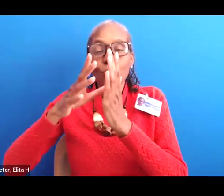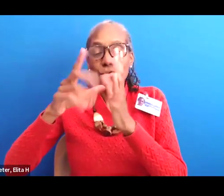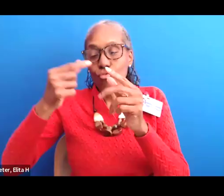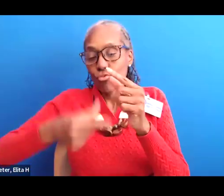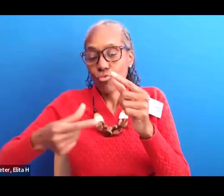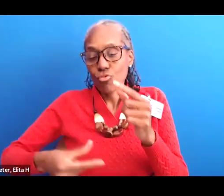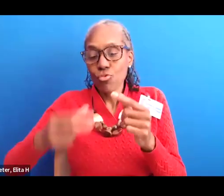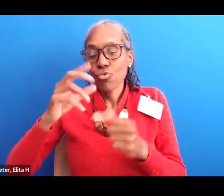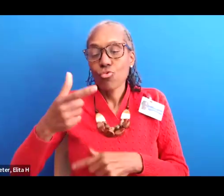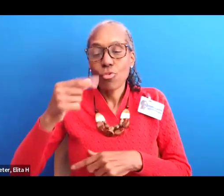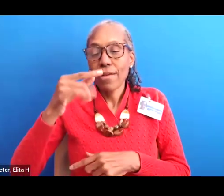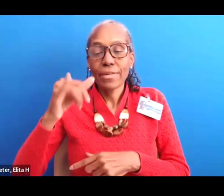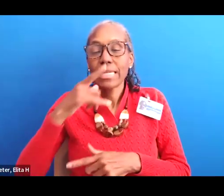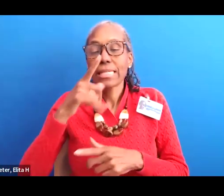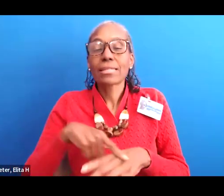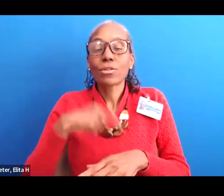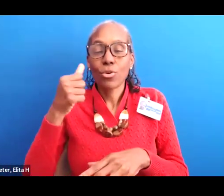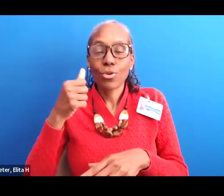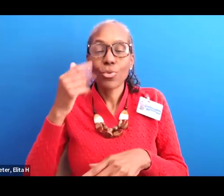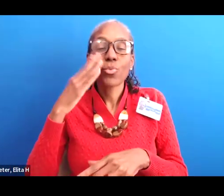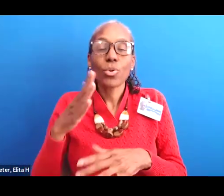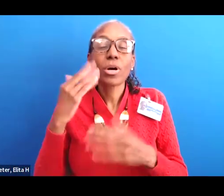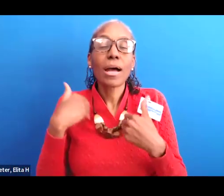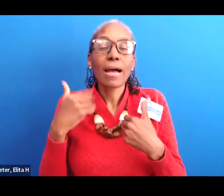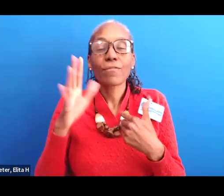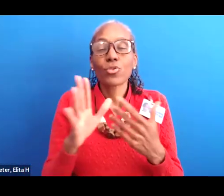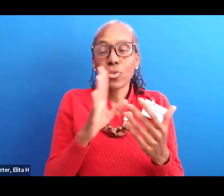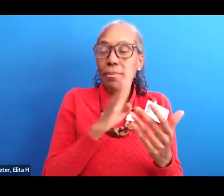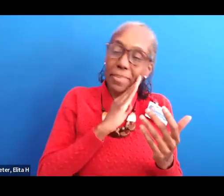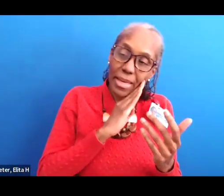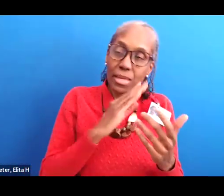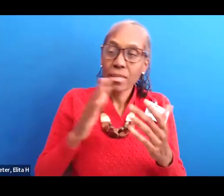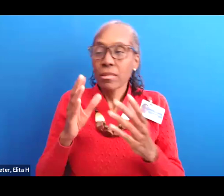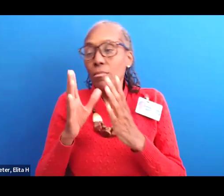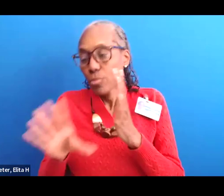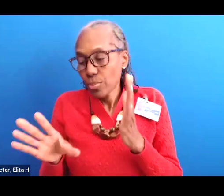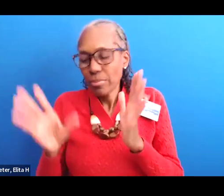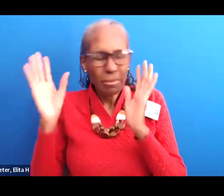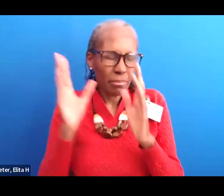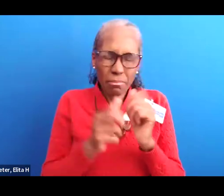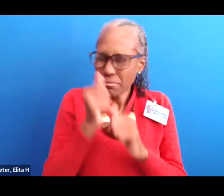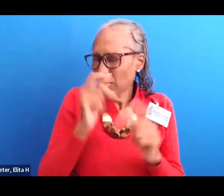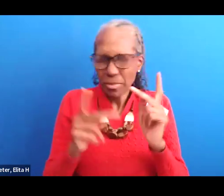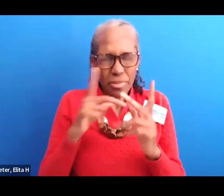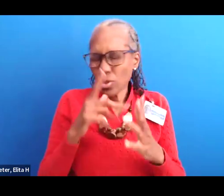And then you are having your bowel movement in your bed, which some people do not find enjoyable because they